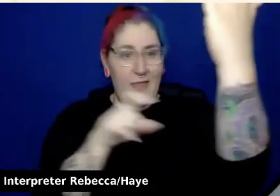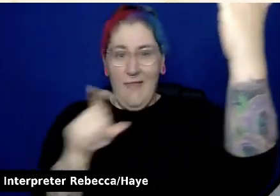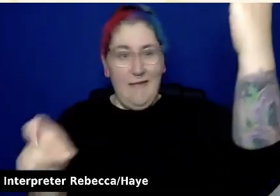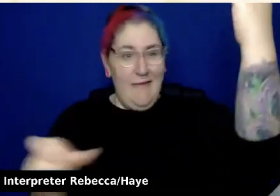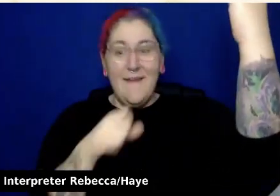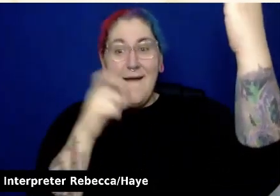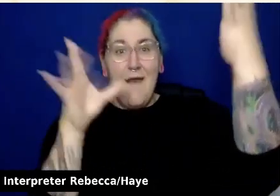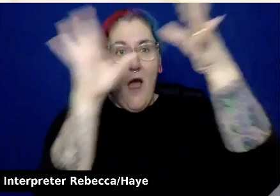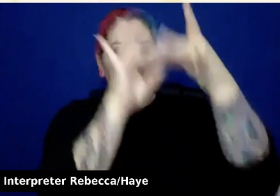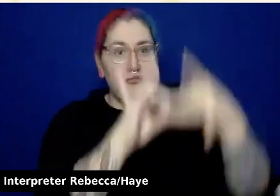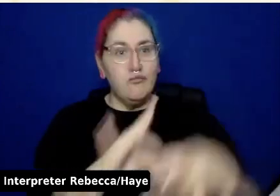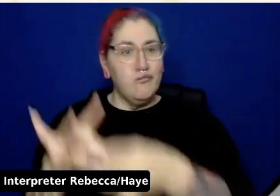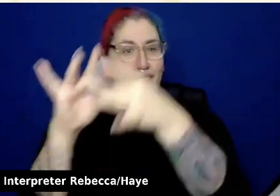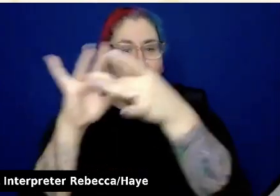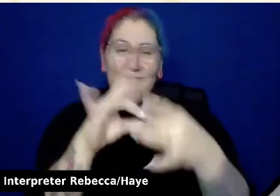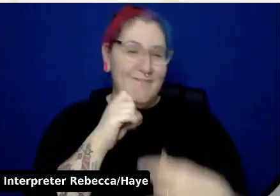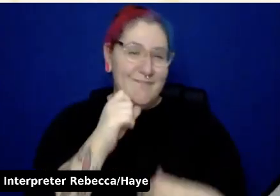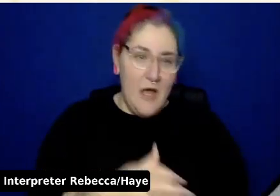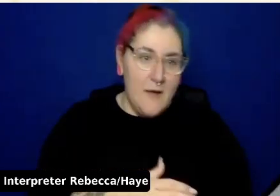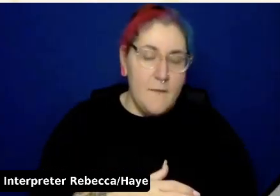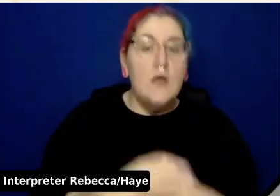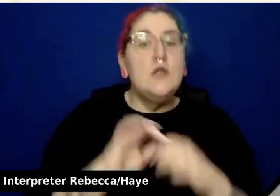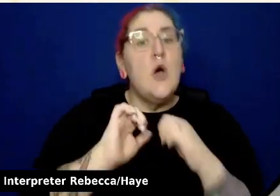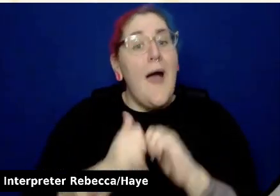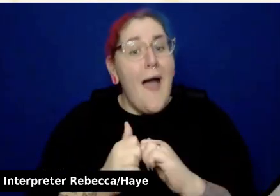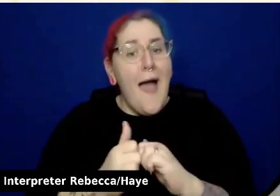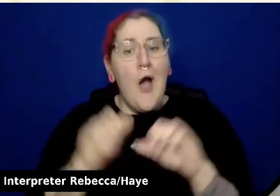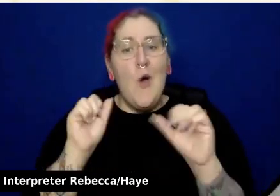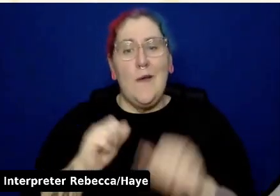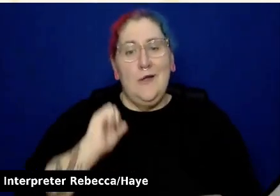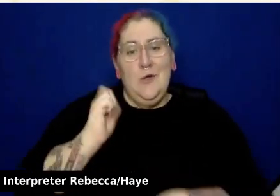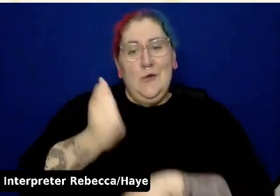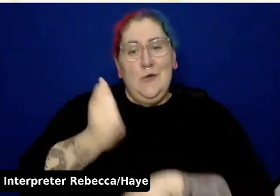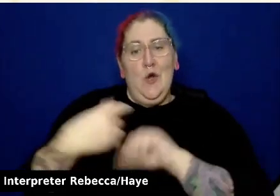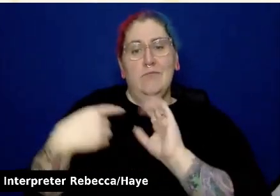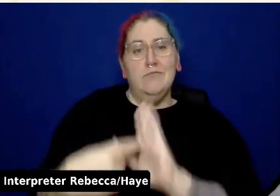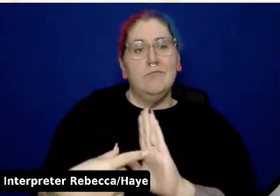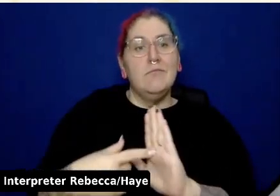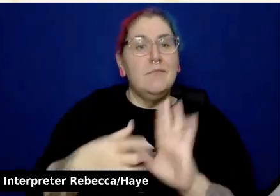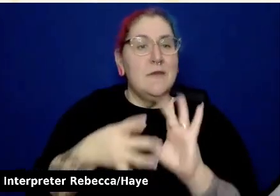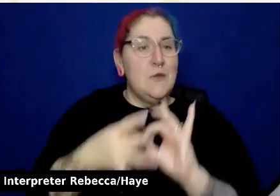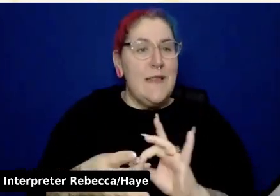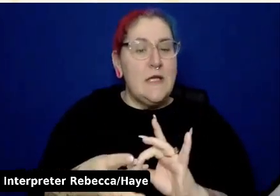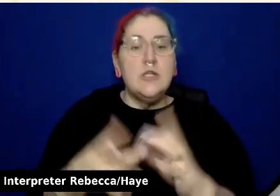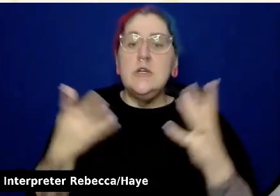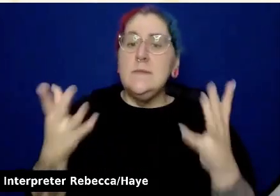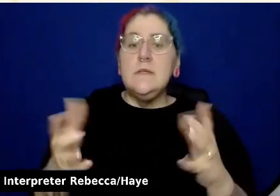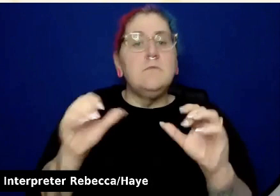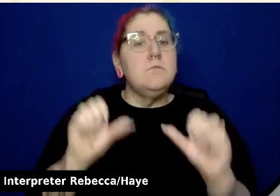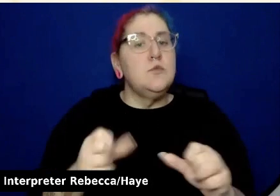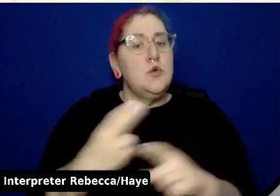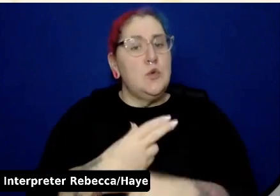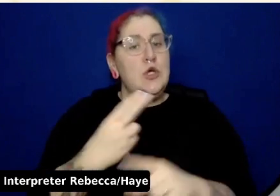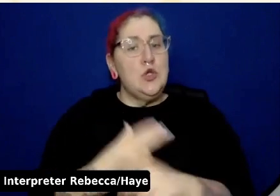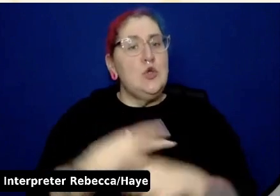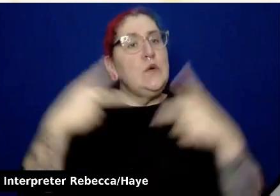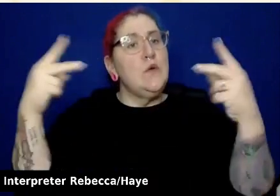or you can use accessibility linters as you code, or you can use automated testing tools like AxeDevTools, etc.